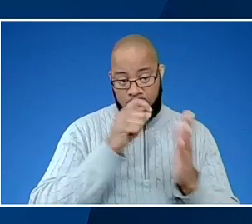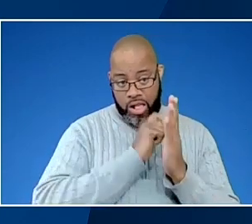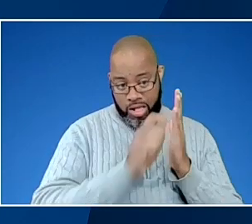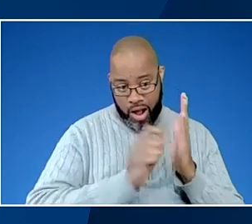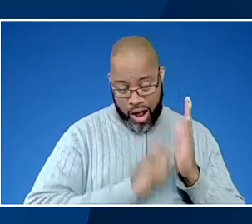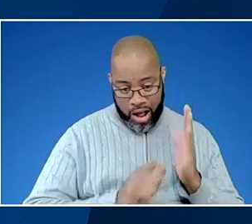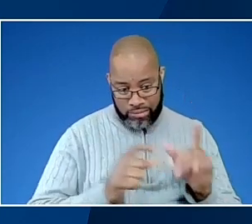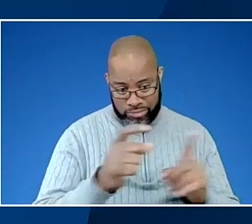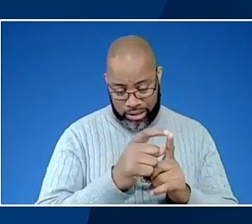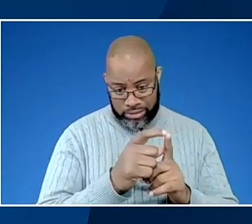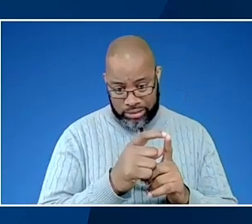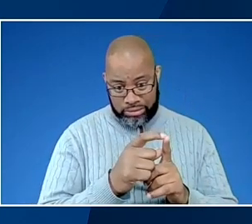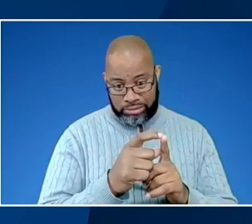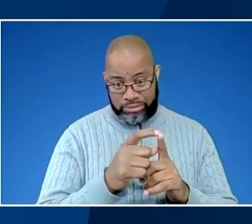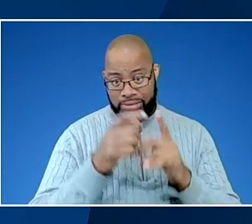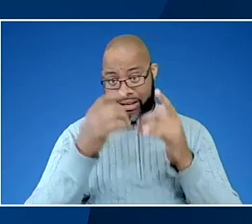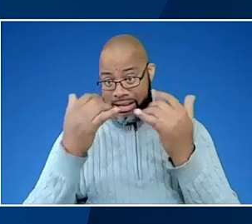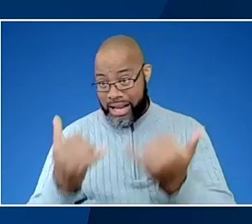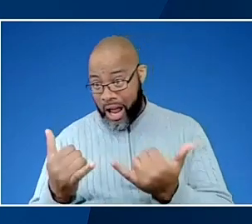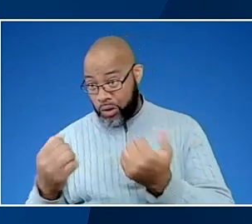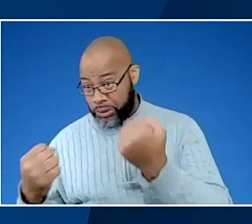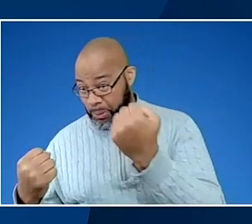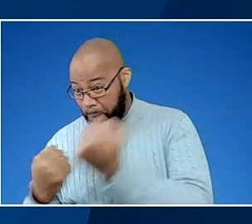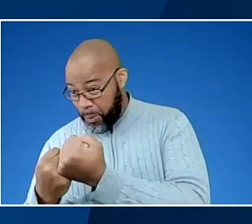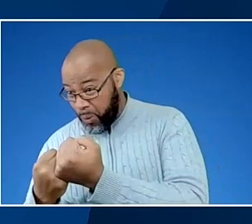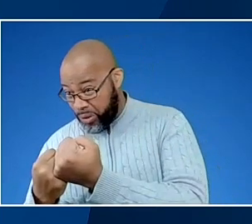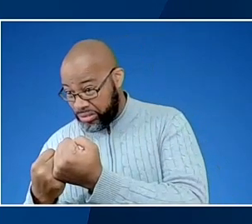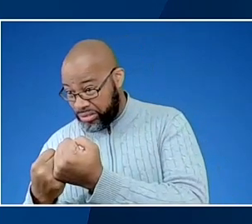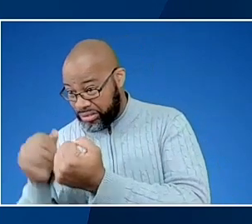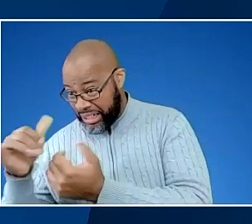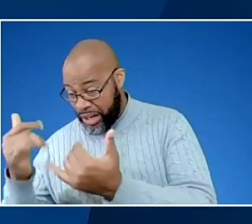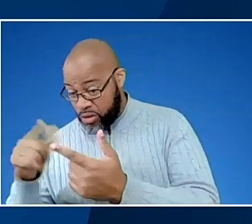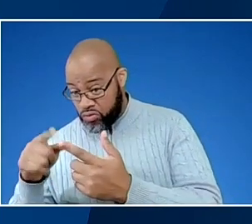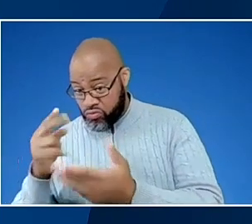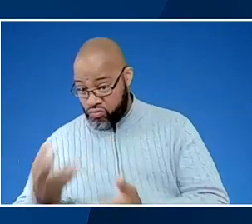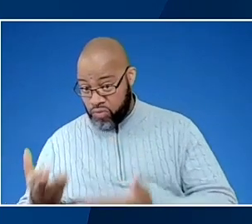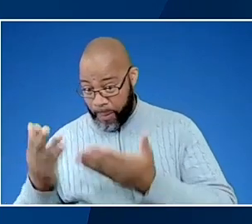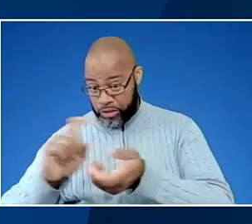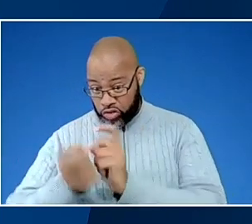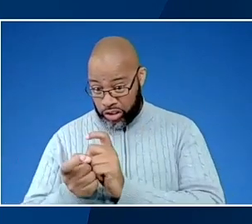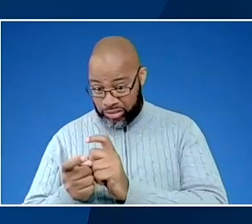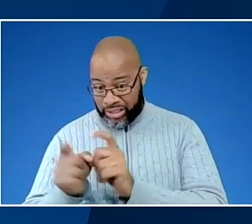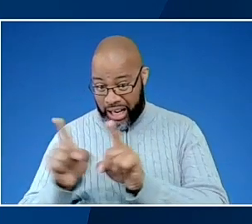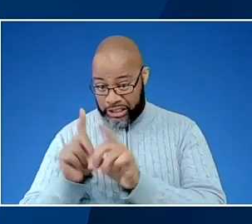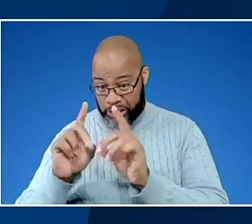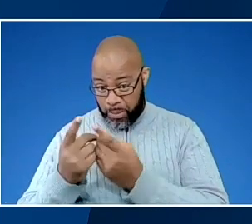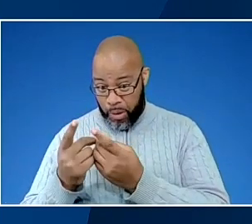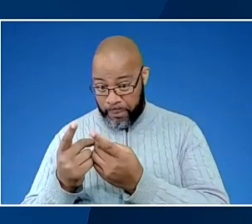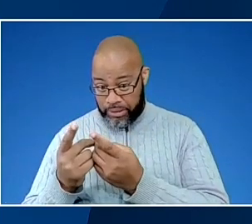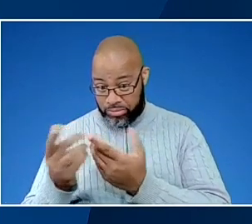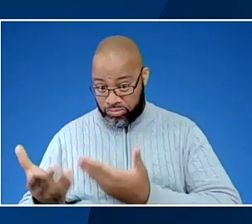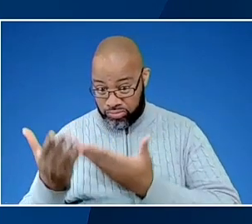You are now- you are in support now, you would recommend the changes as the Department has presented them. Is that correct?